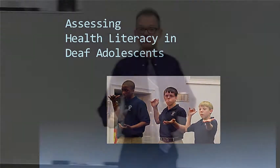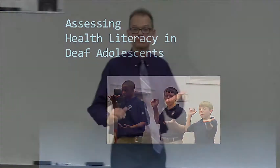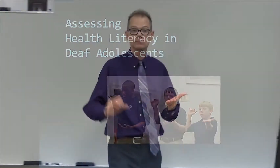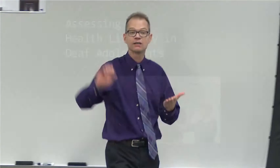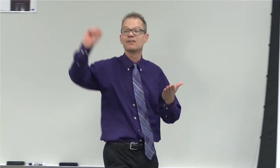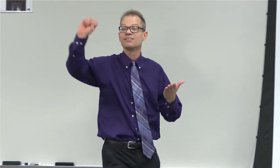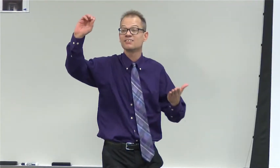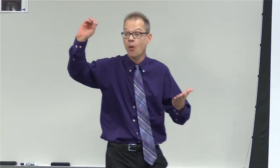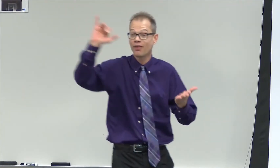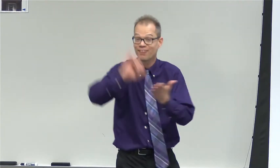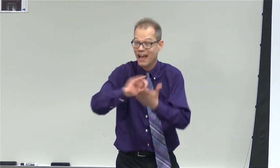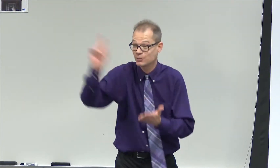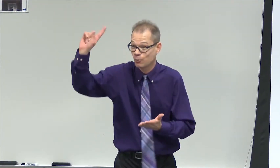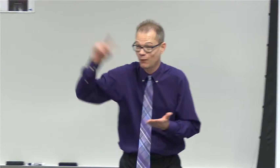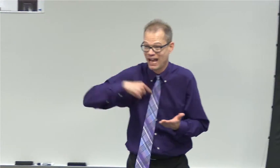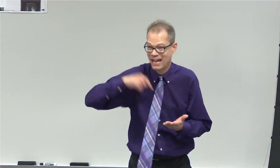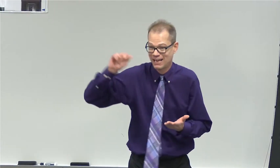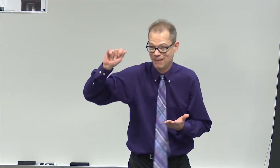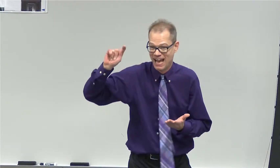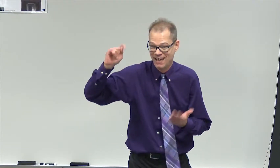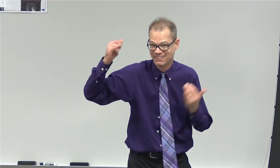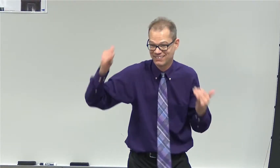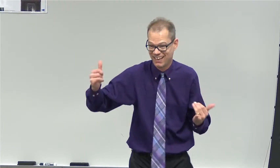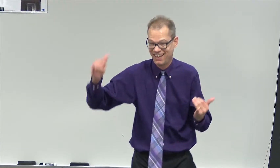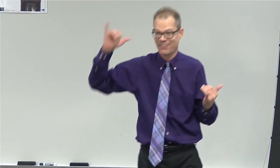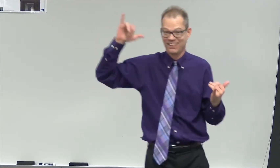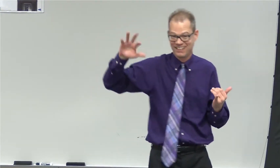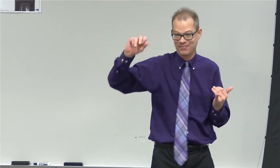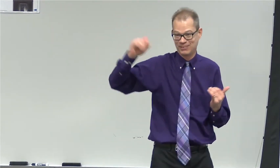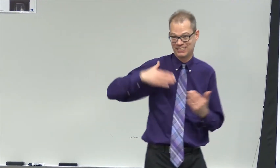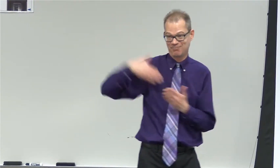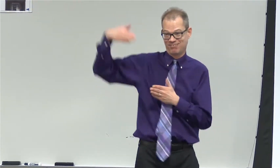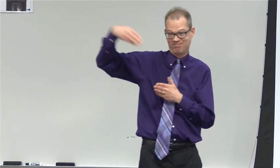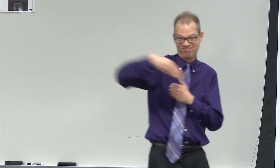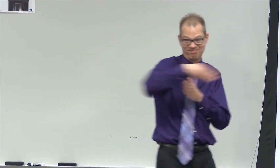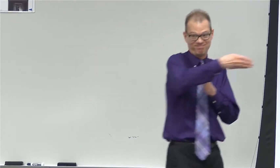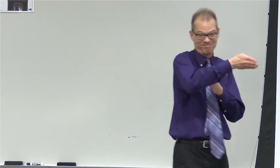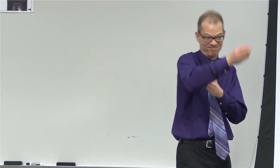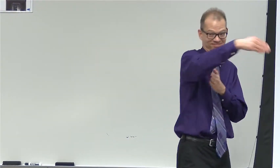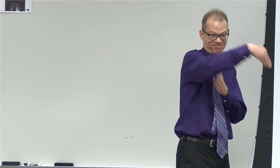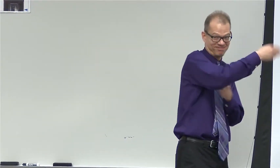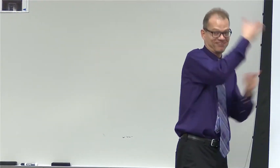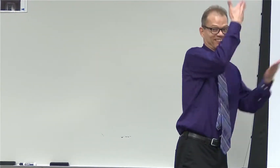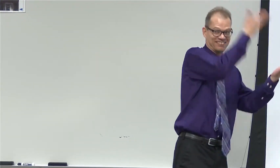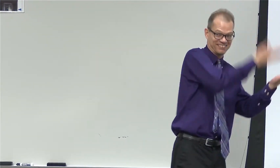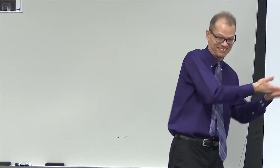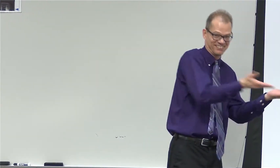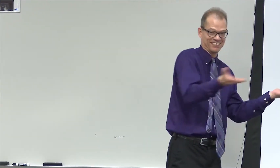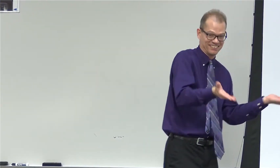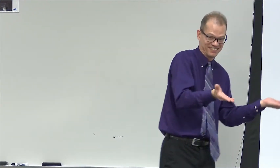So that's where I am now. That's my journey to get to this point.